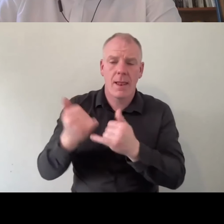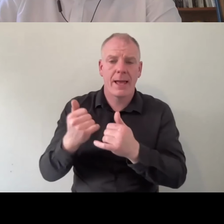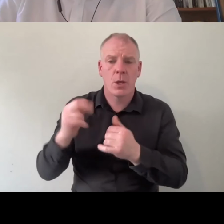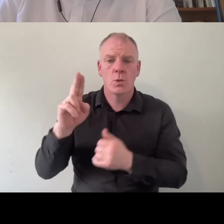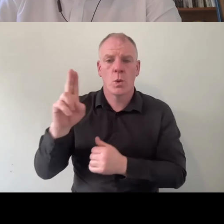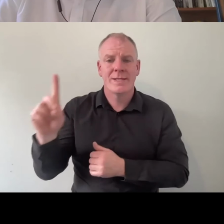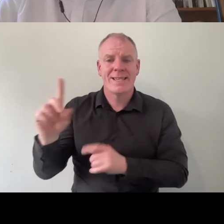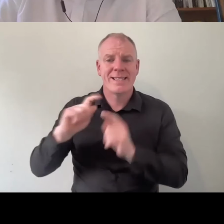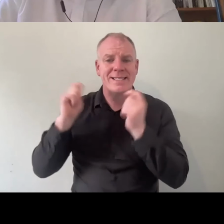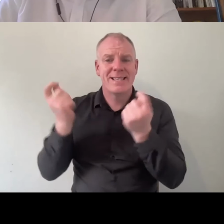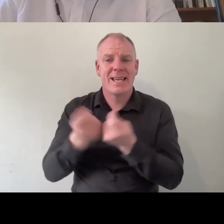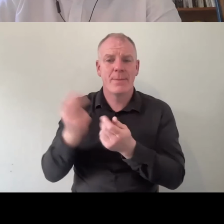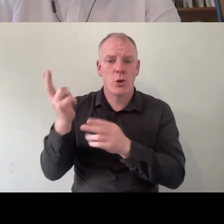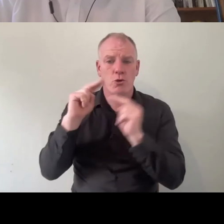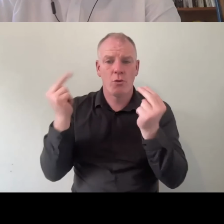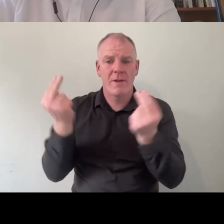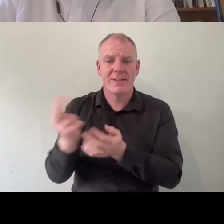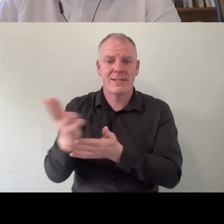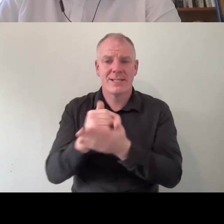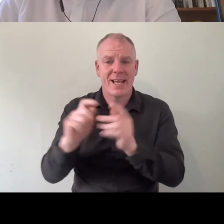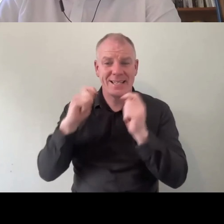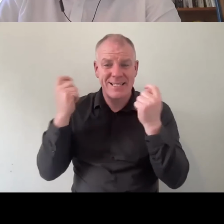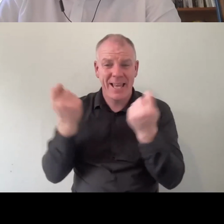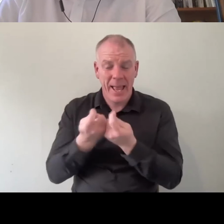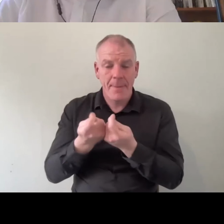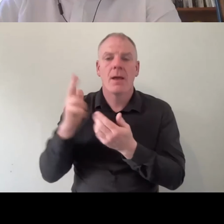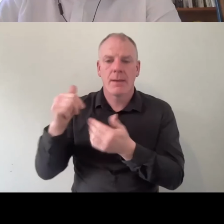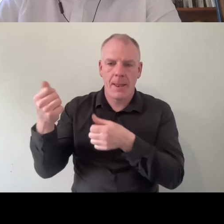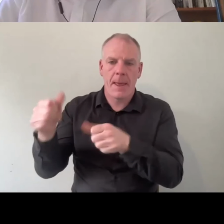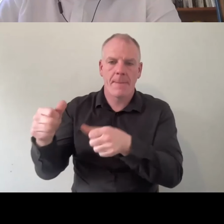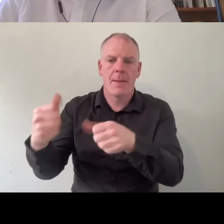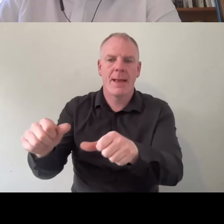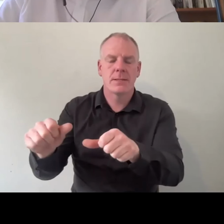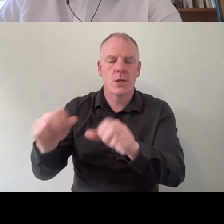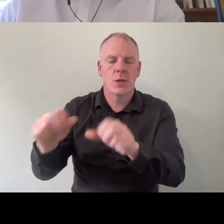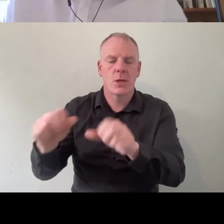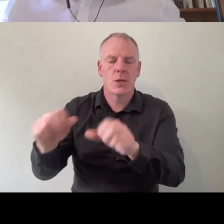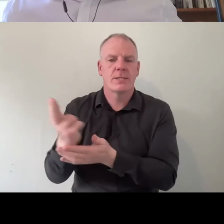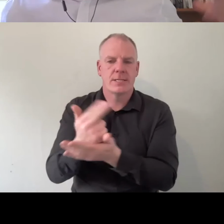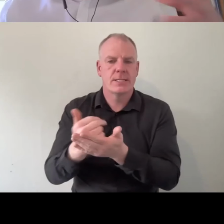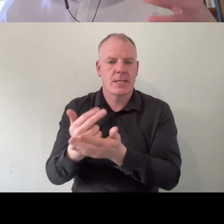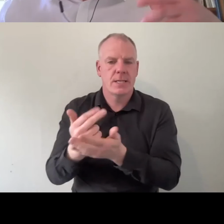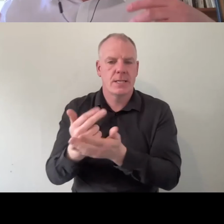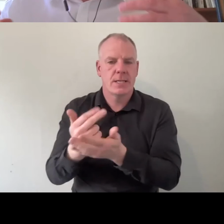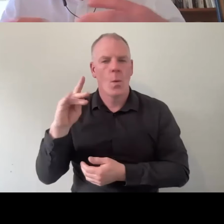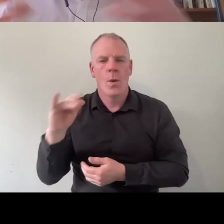who's going to, I suppose, facilitate the implementation of Universal Design, because Universal Design goes across